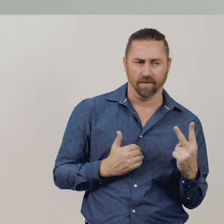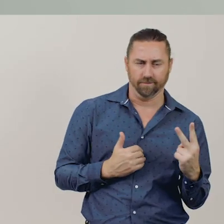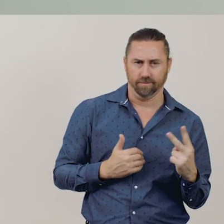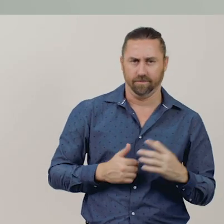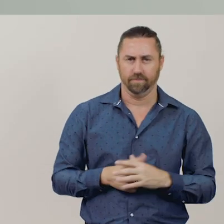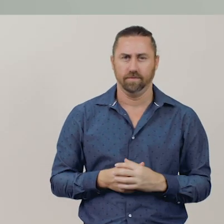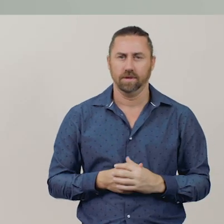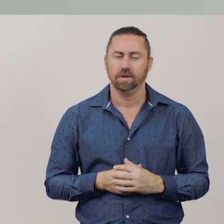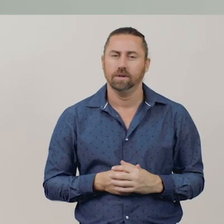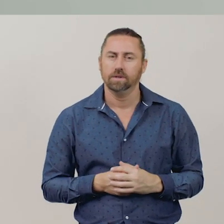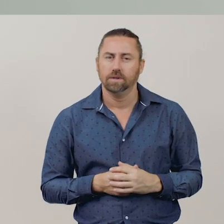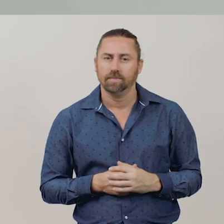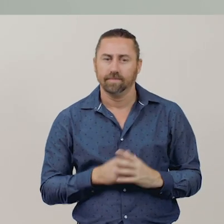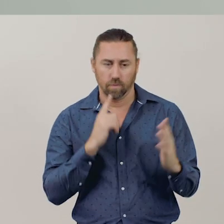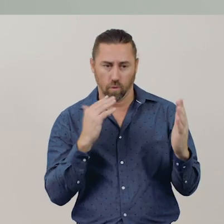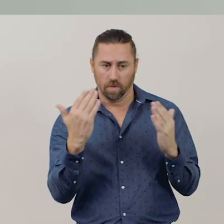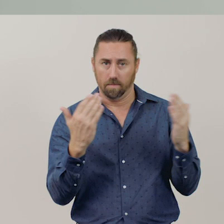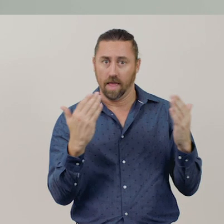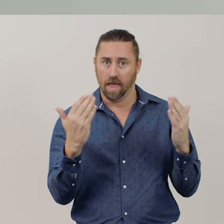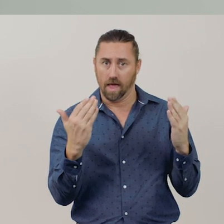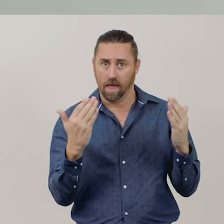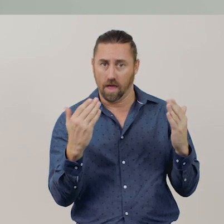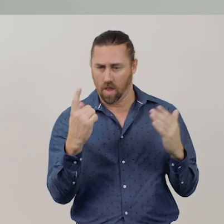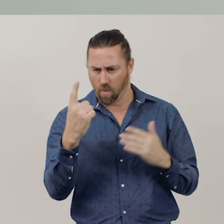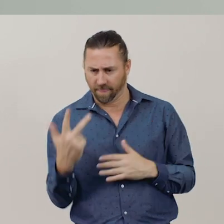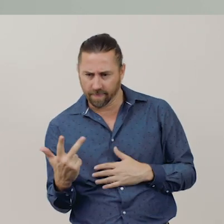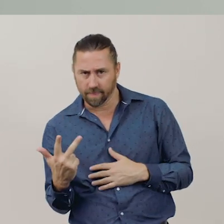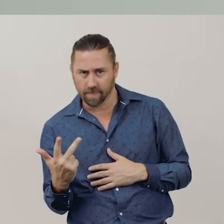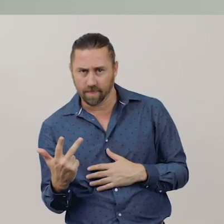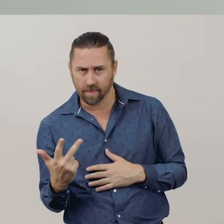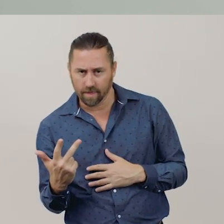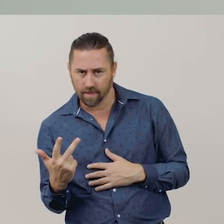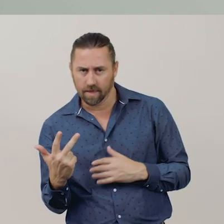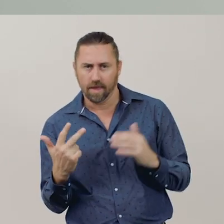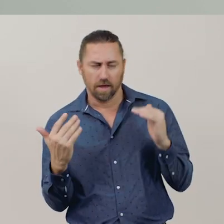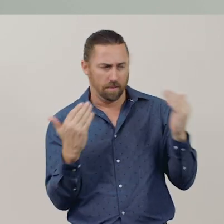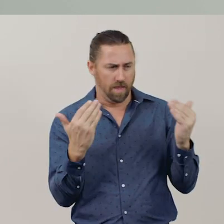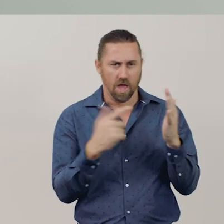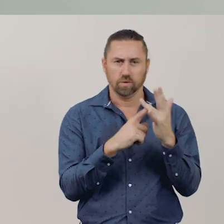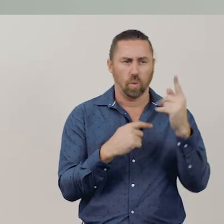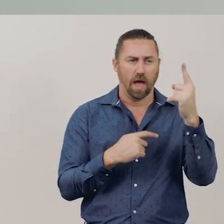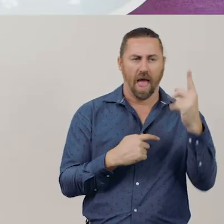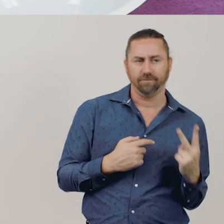Let’s compare our eighths fraction strip with our halves fraction strip.